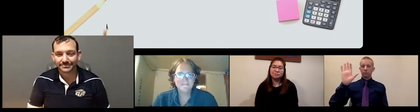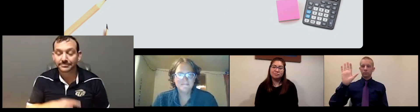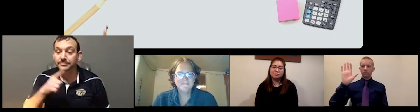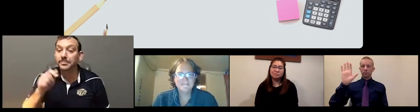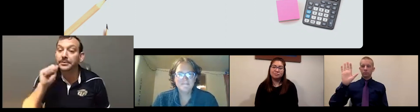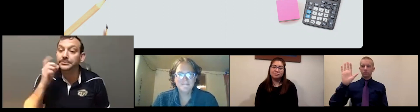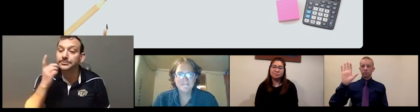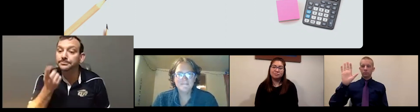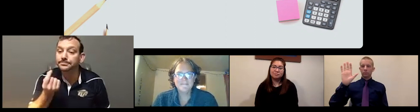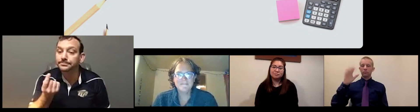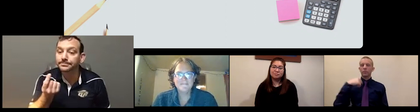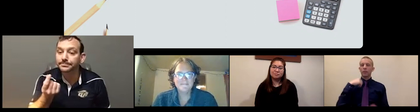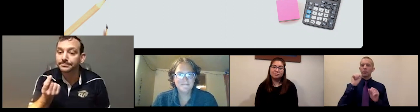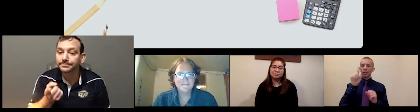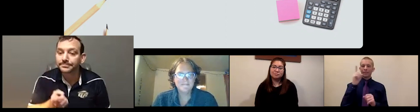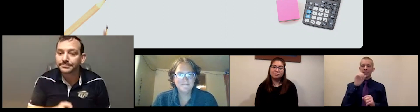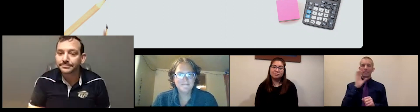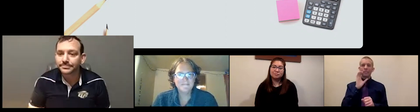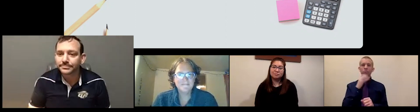Andrew? I want to ask Cindy something.